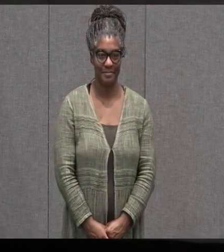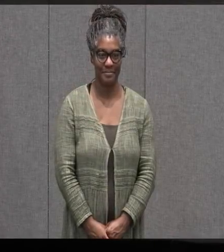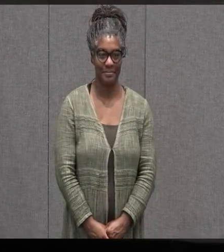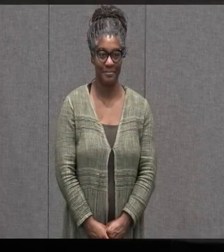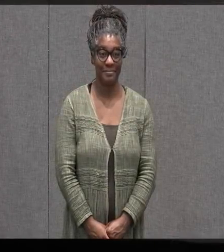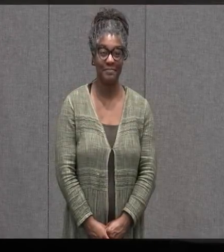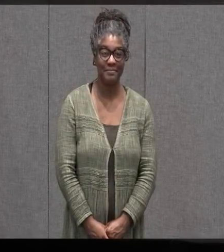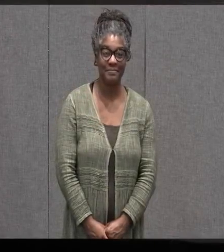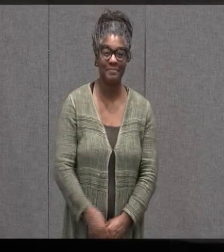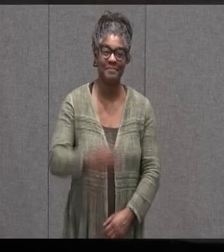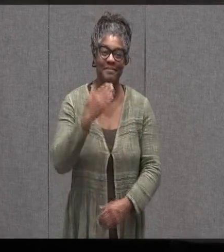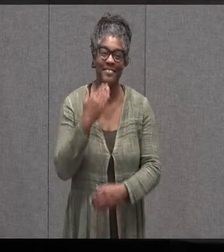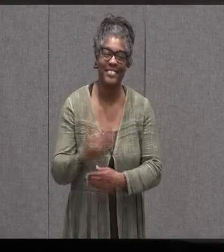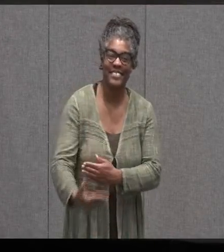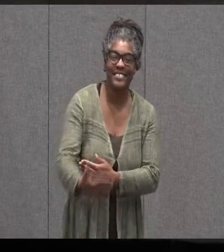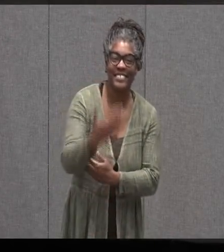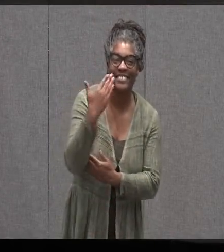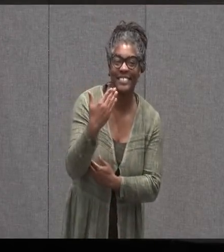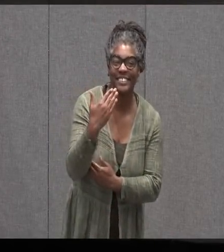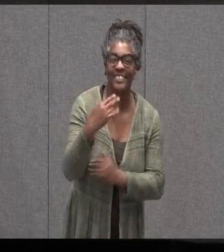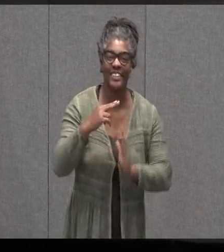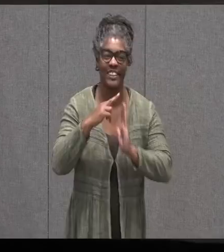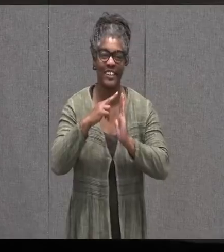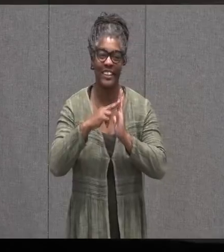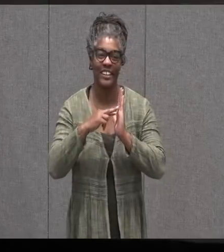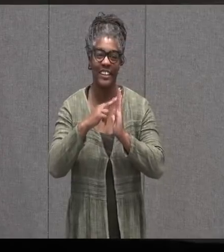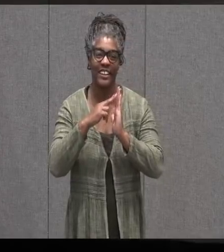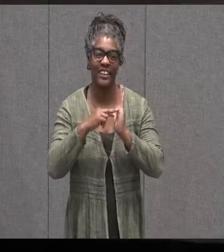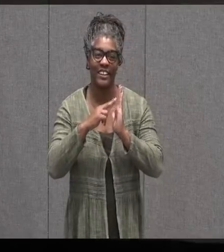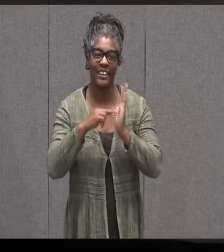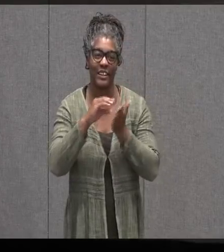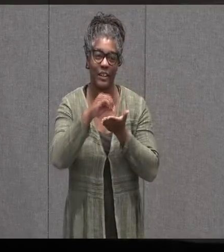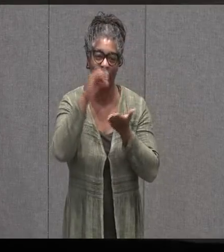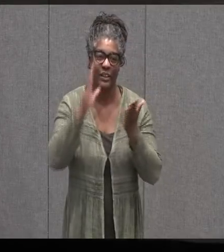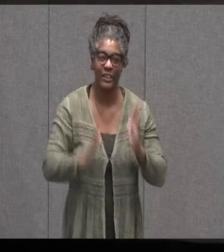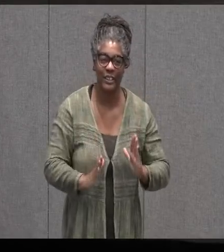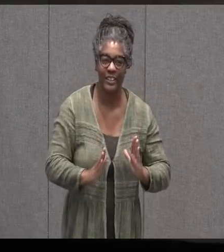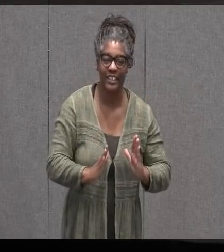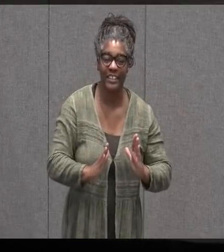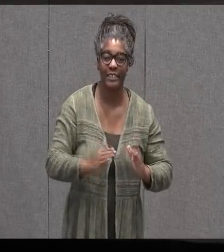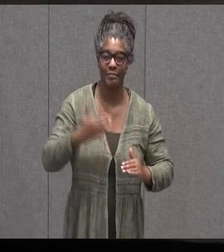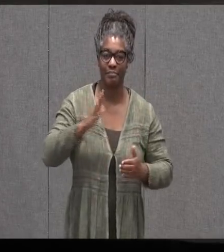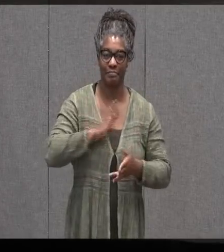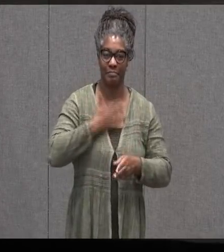Good morning, literacy learners! This is Miss Maggie and we're back again